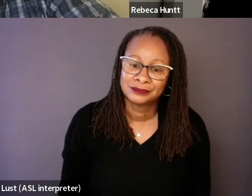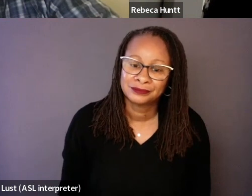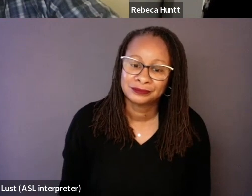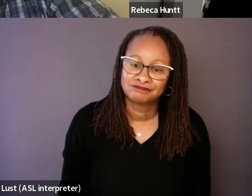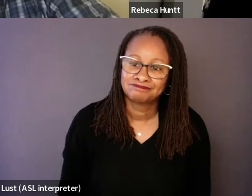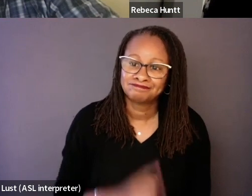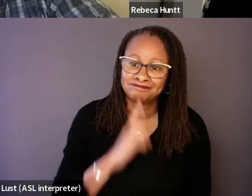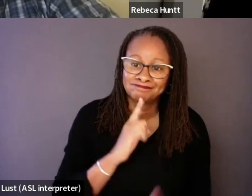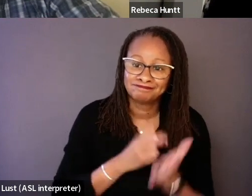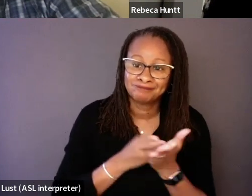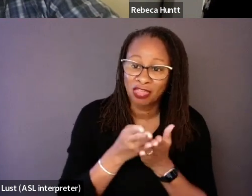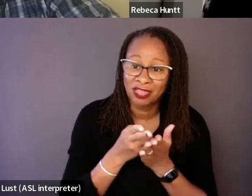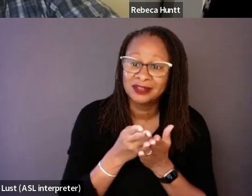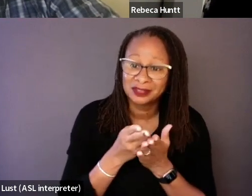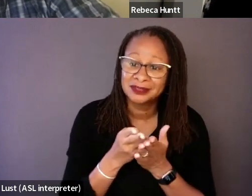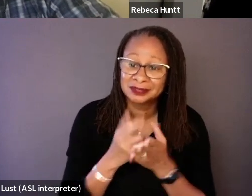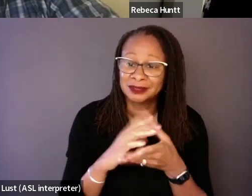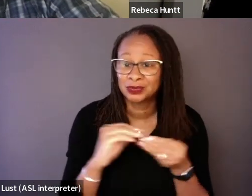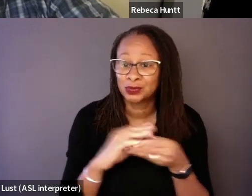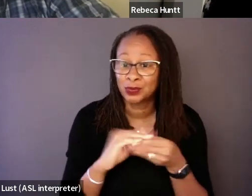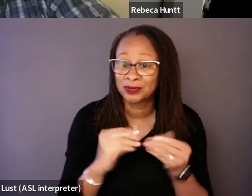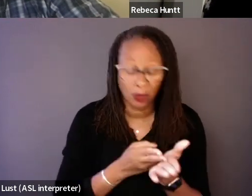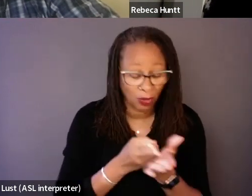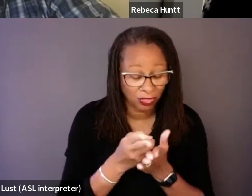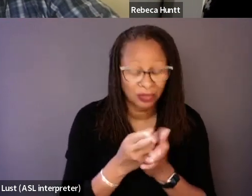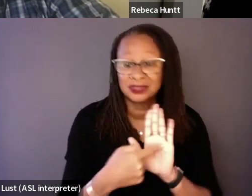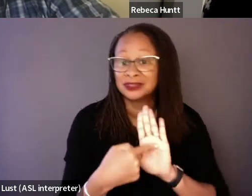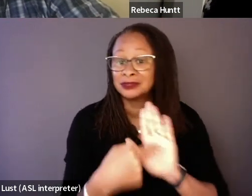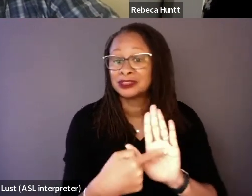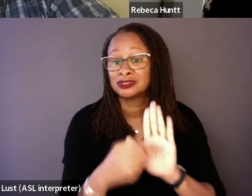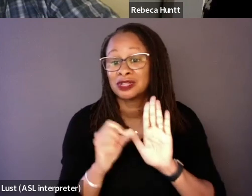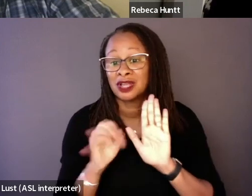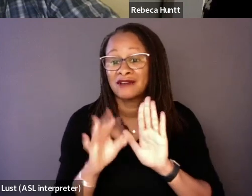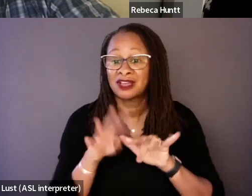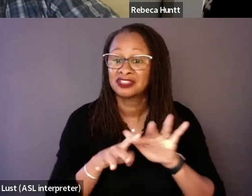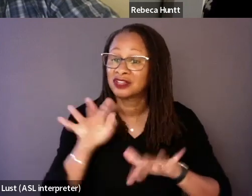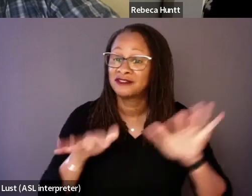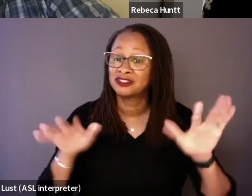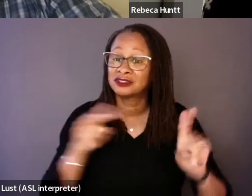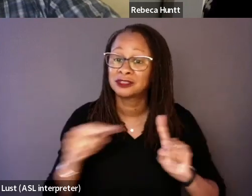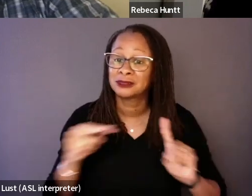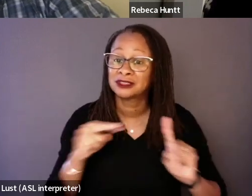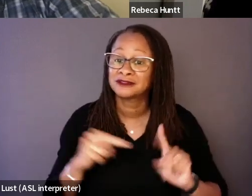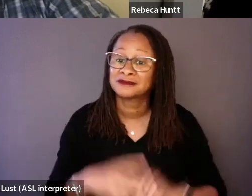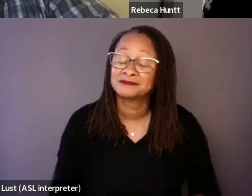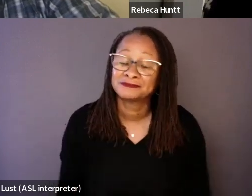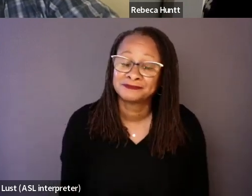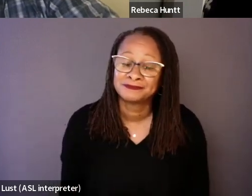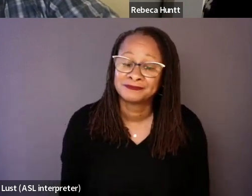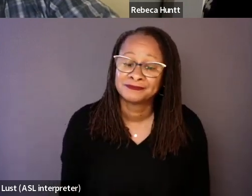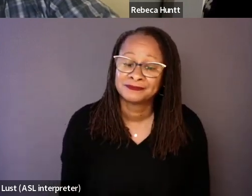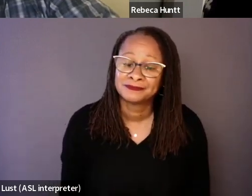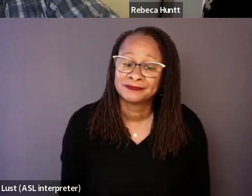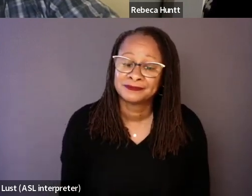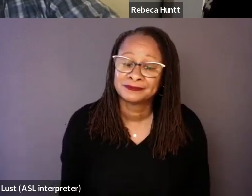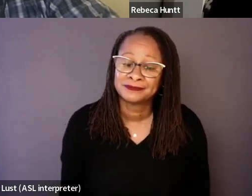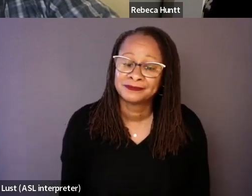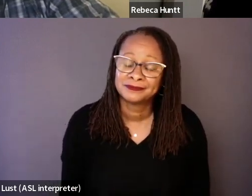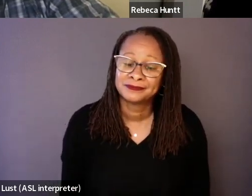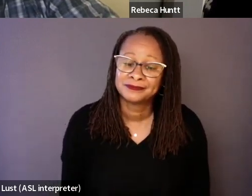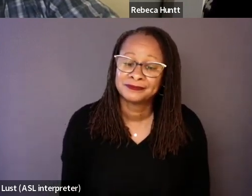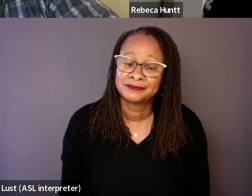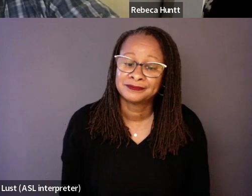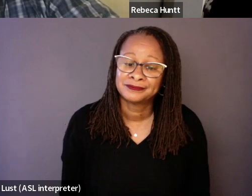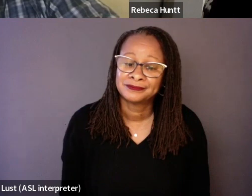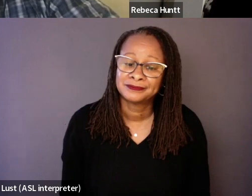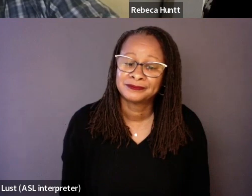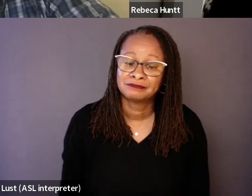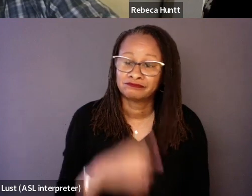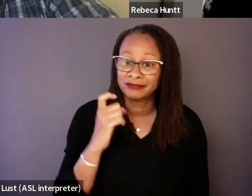authentic depictions of diverse perspectives because I think it will make us a little bit more free.